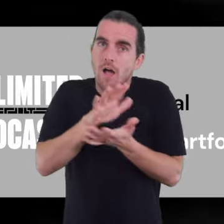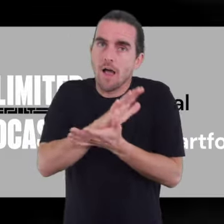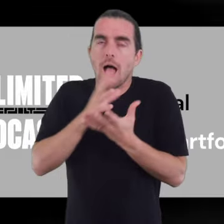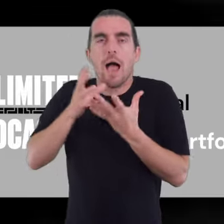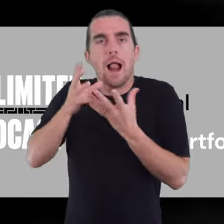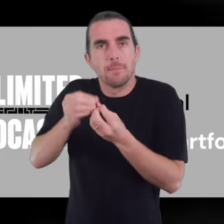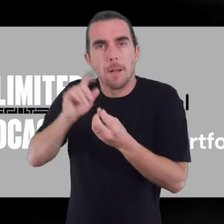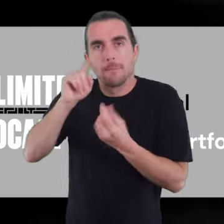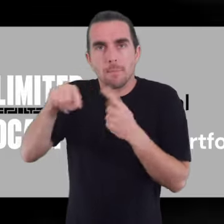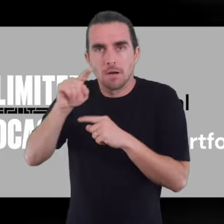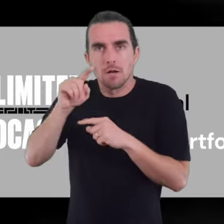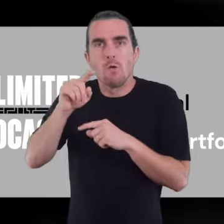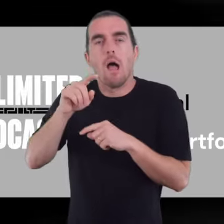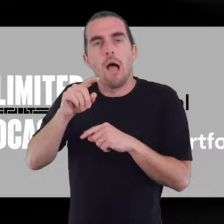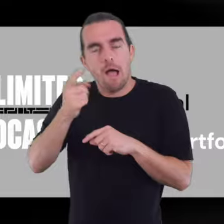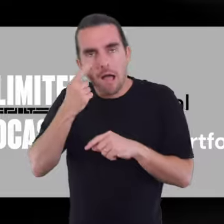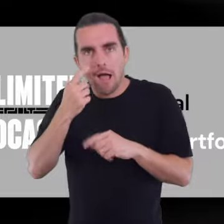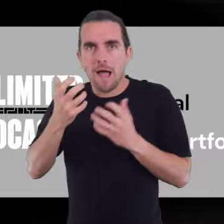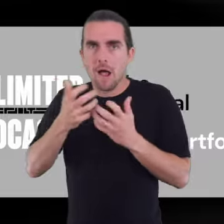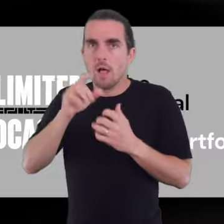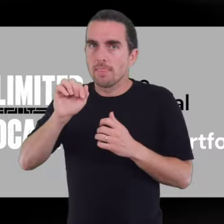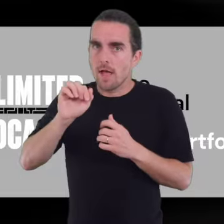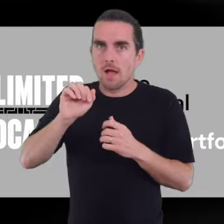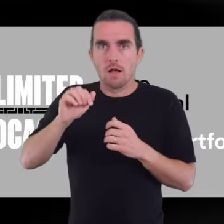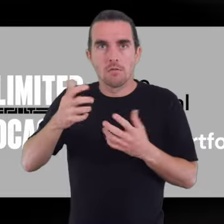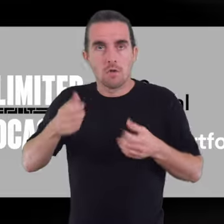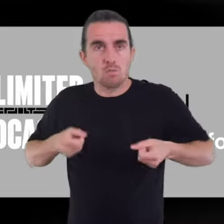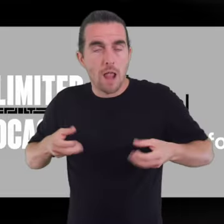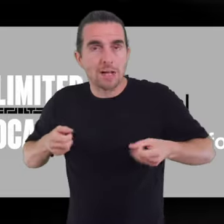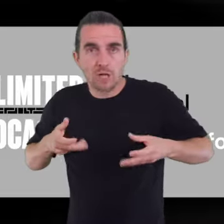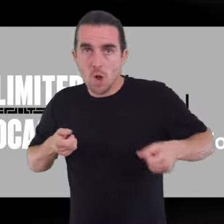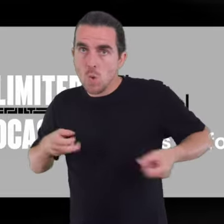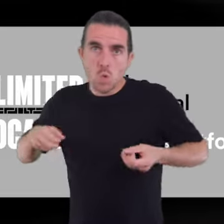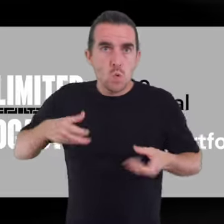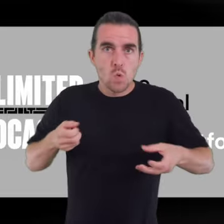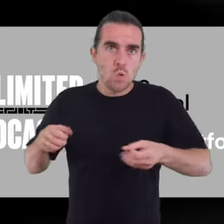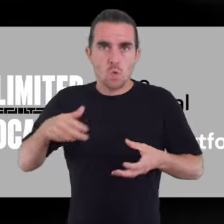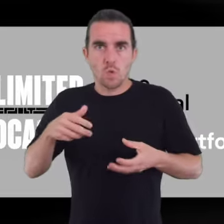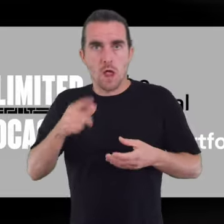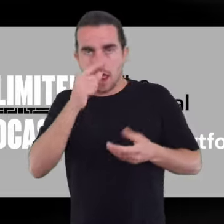I want this to be fun and help people explore their mobility wheels as a creative tool.